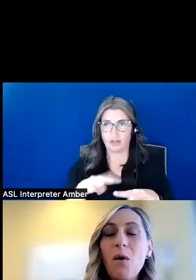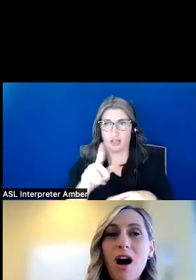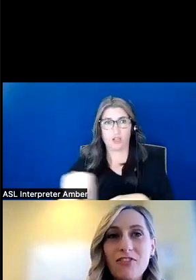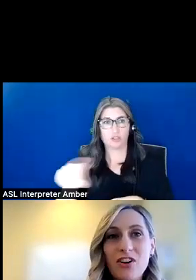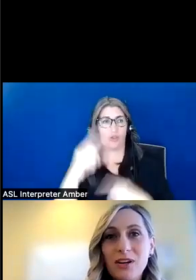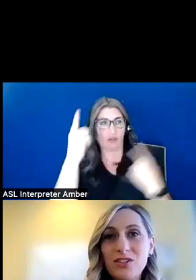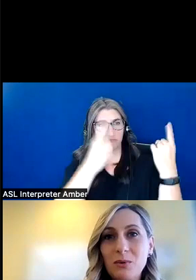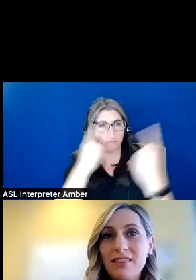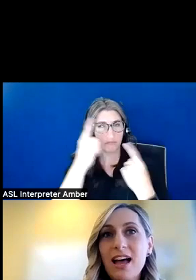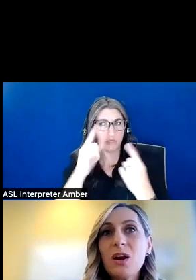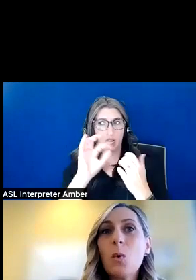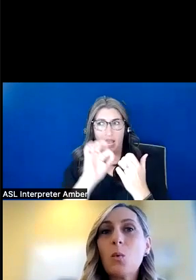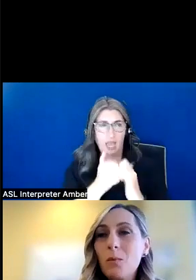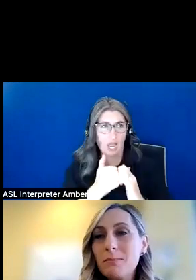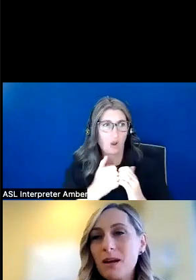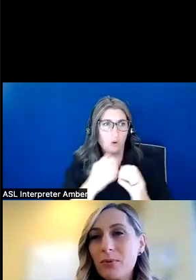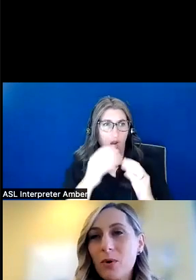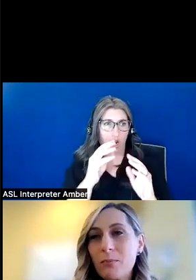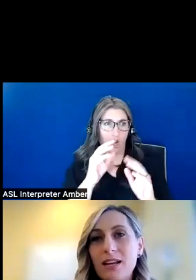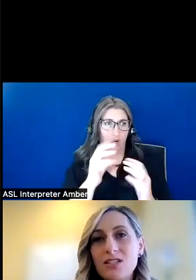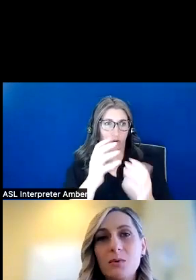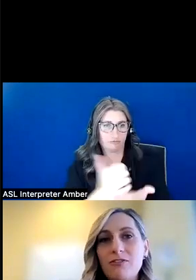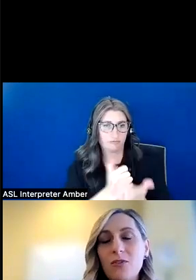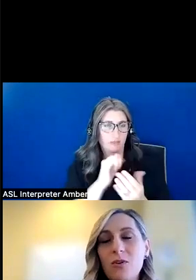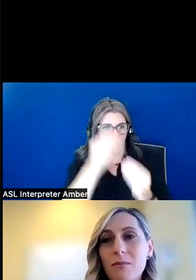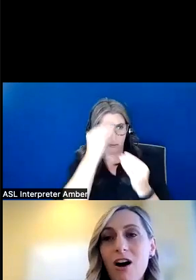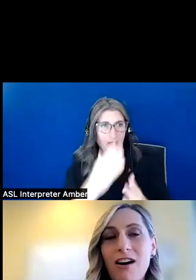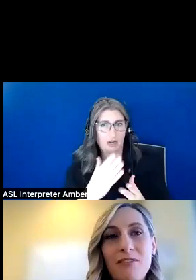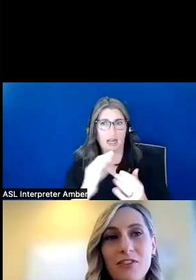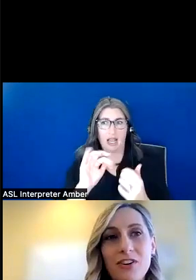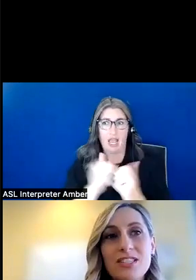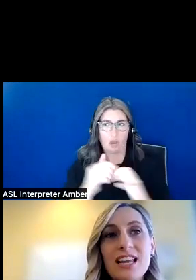How often are we doing that? What would be appropriate to inform our efforts?